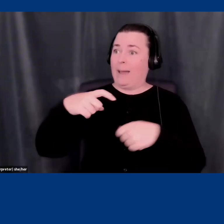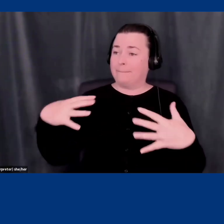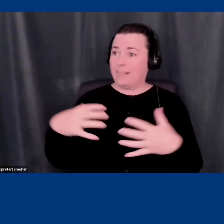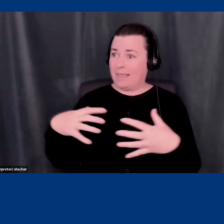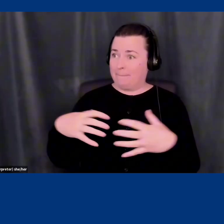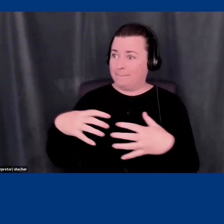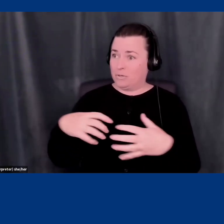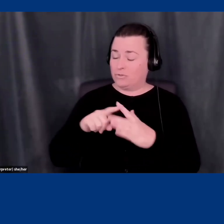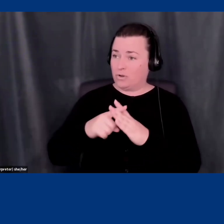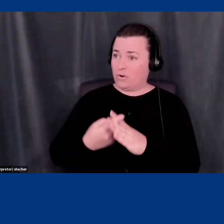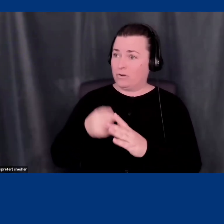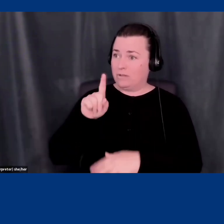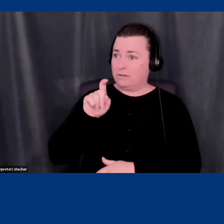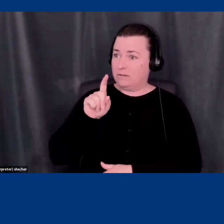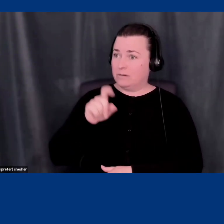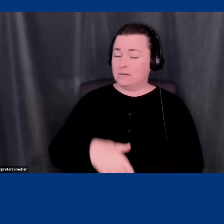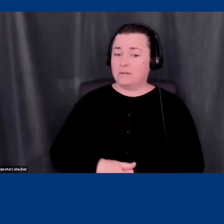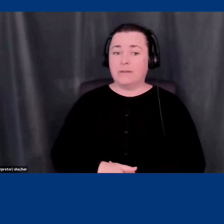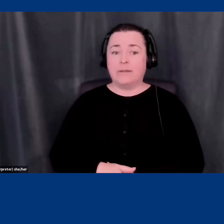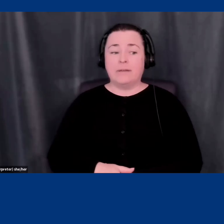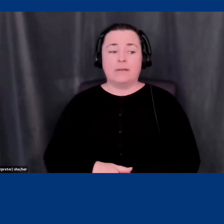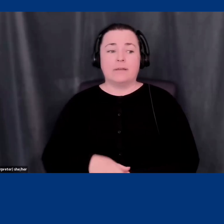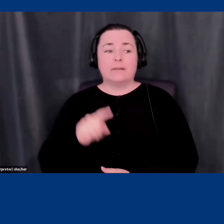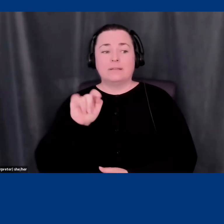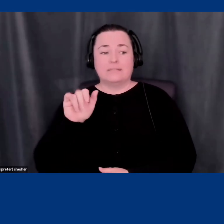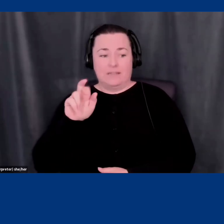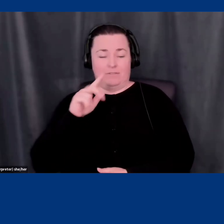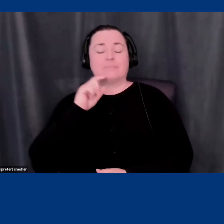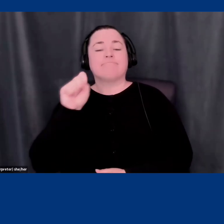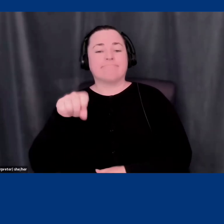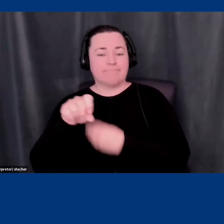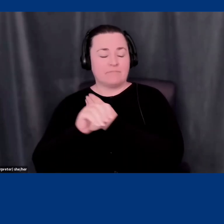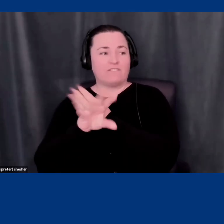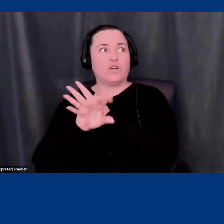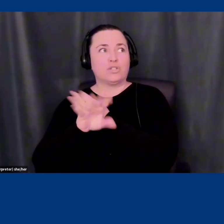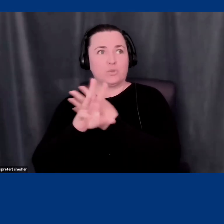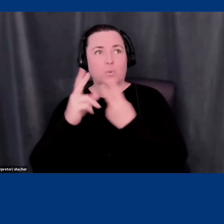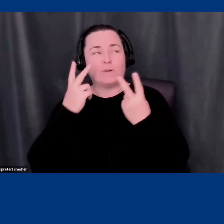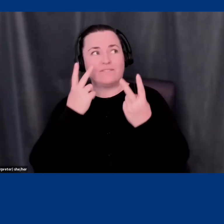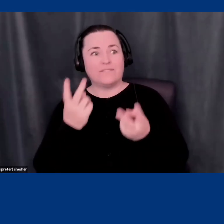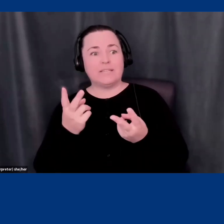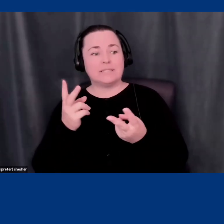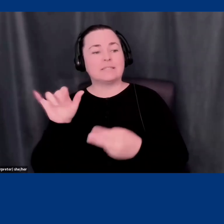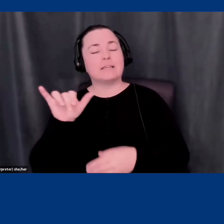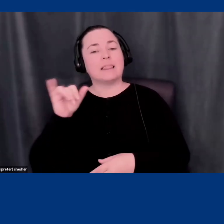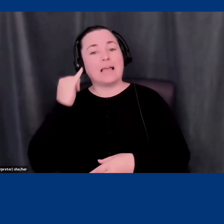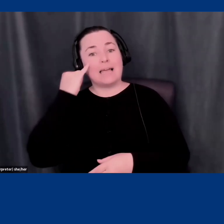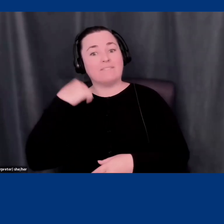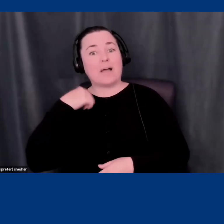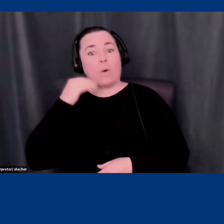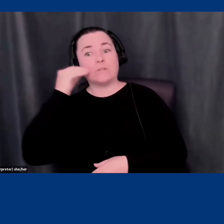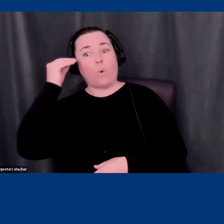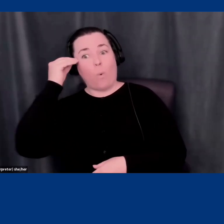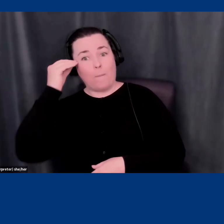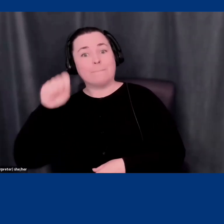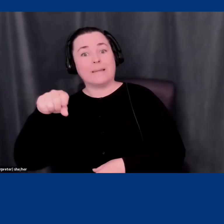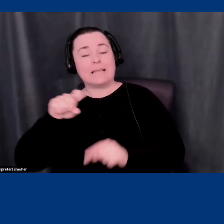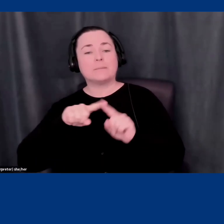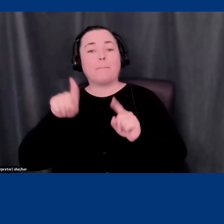started? There were virtual visits, at like if I'm at home, yes. But my appointment, she would show